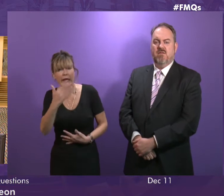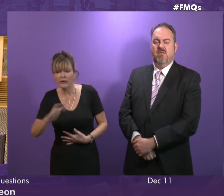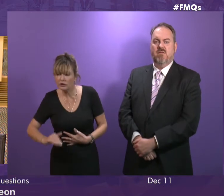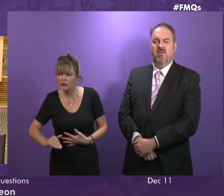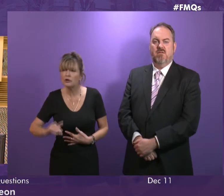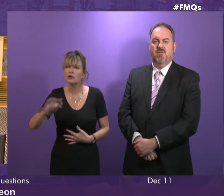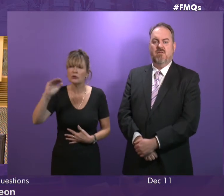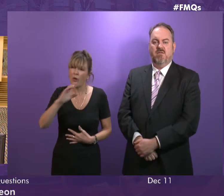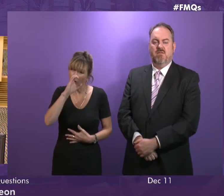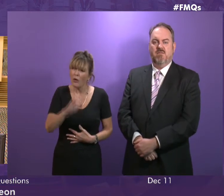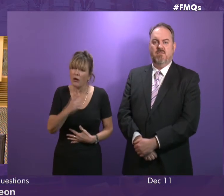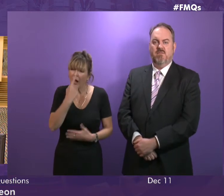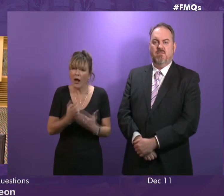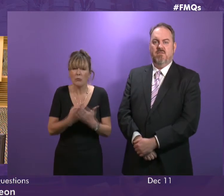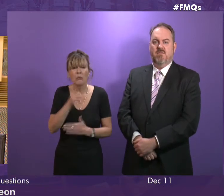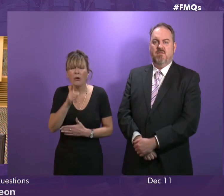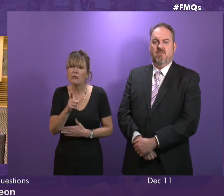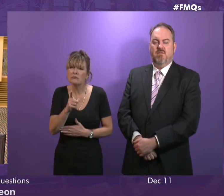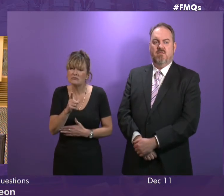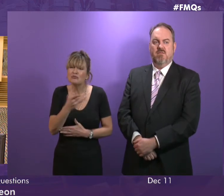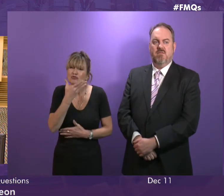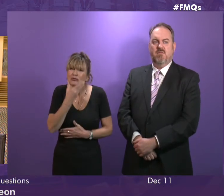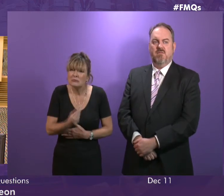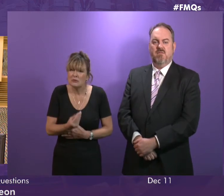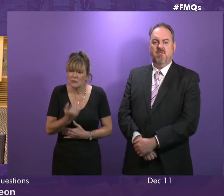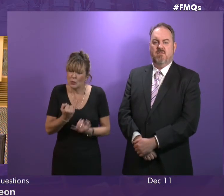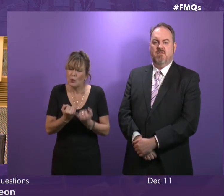Christmas period, it can be particularly hard for older people.